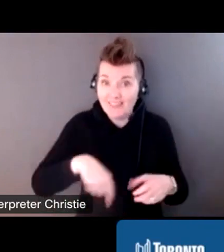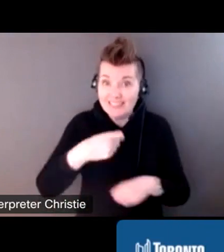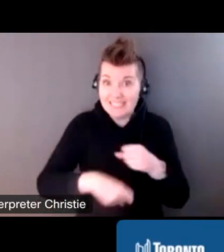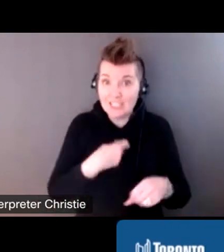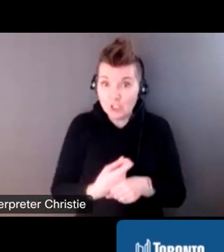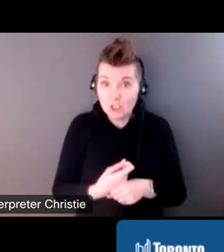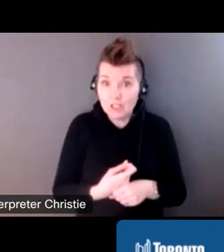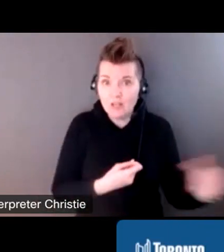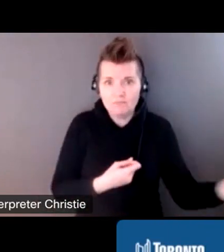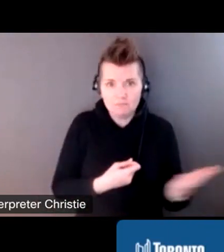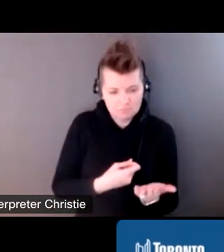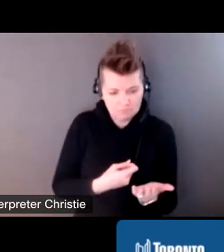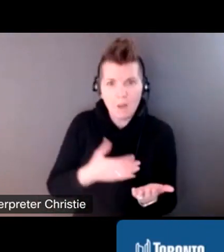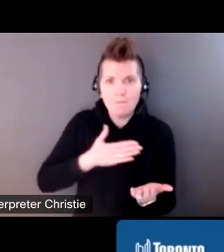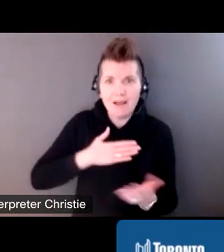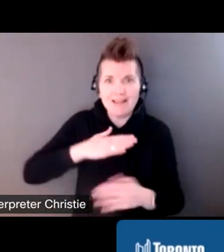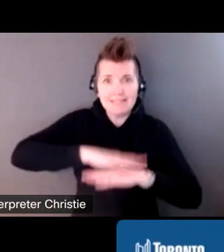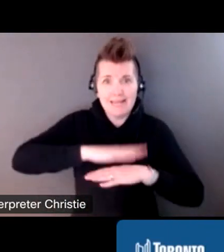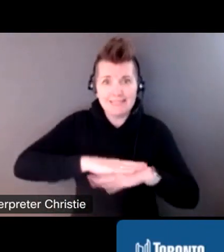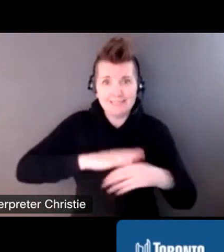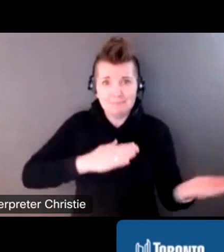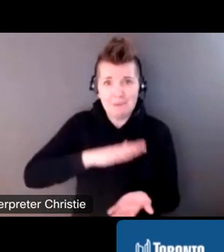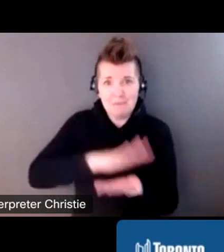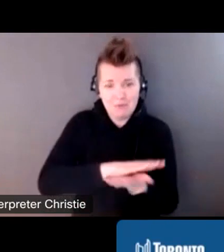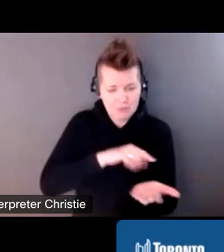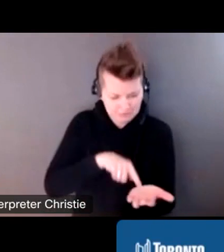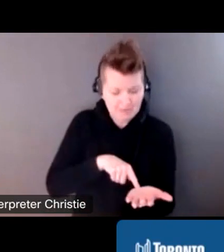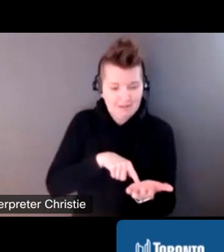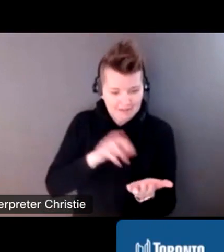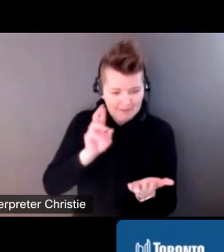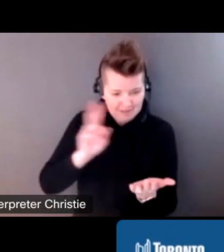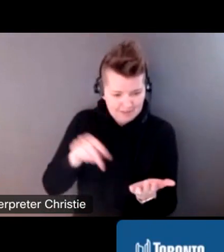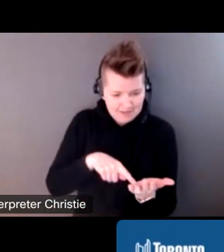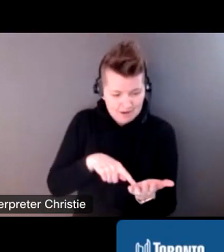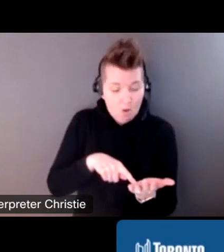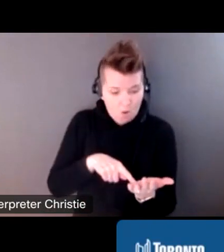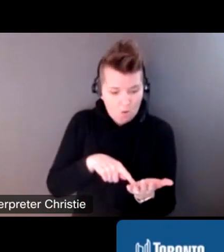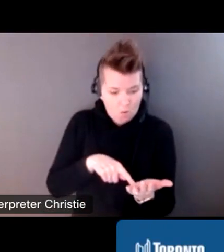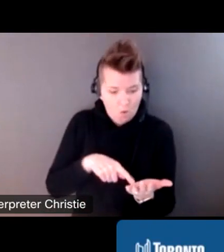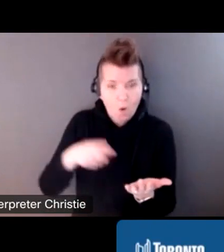where what appeared to be an opportunity to provide or maintain the cycling infrastructure,